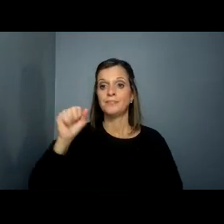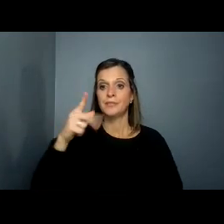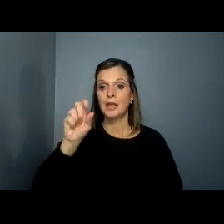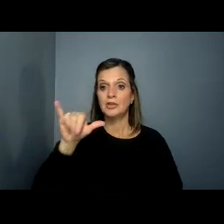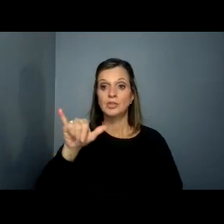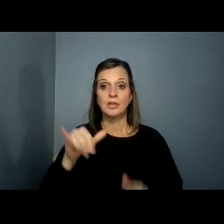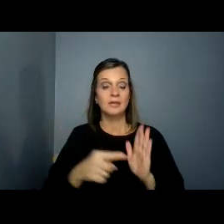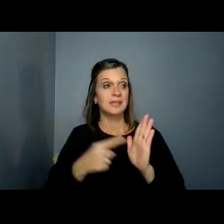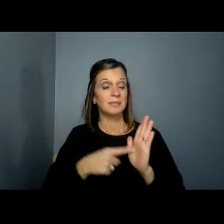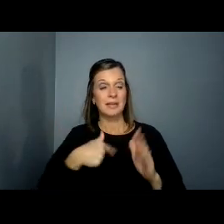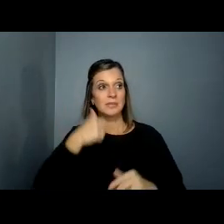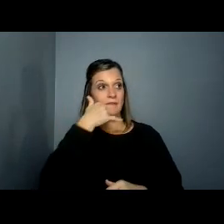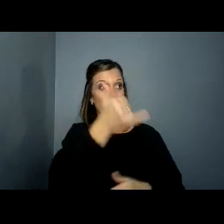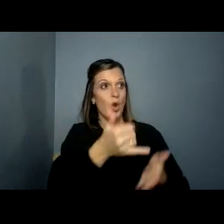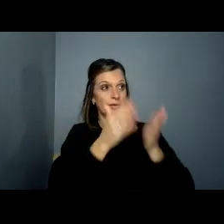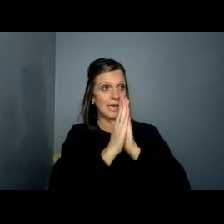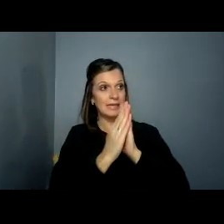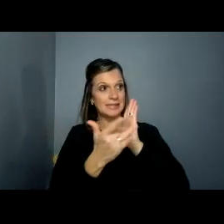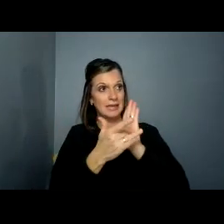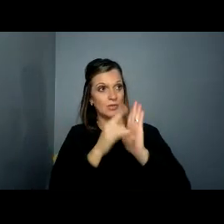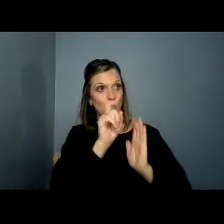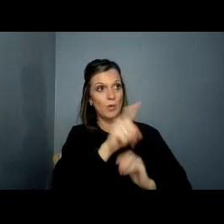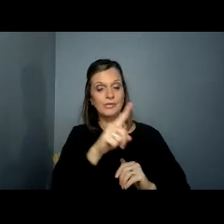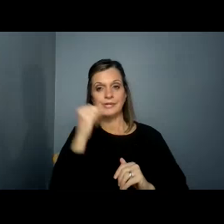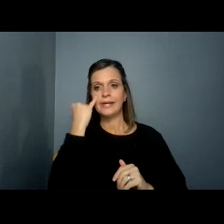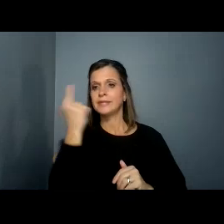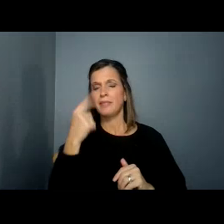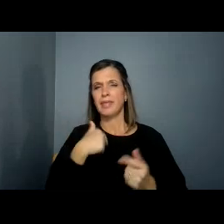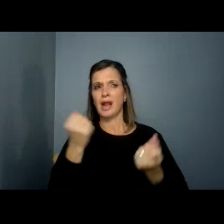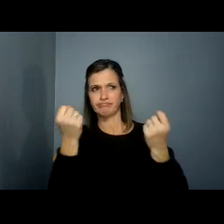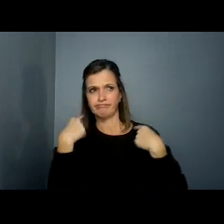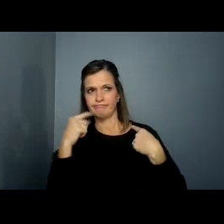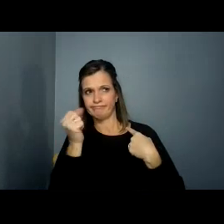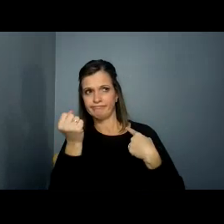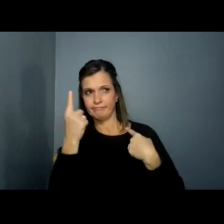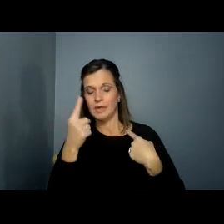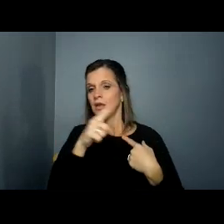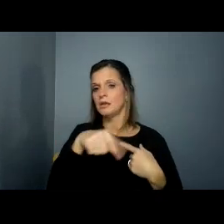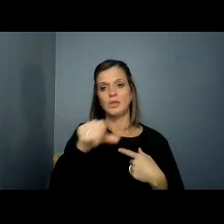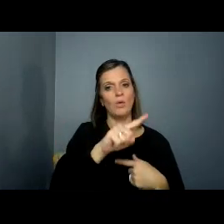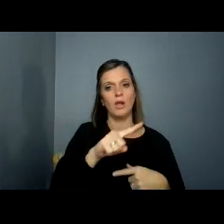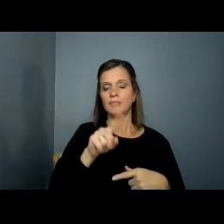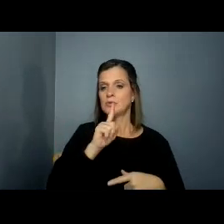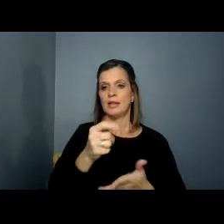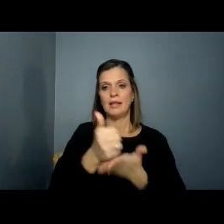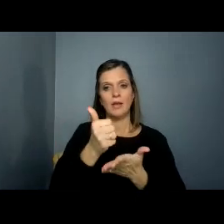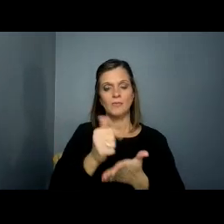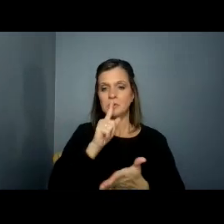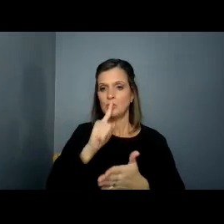'cause there's something that I didn't understand. And you guys have all been very helpful and I appreciate that very much.